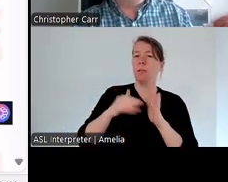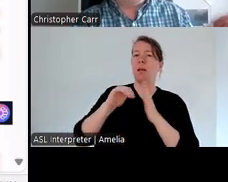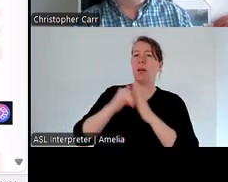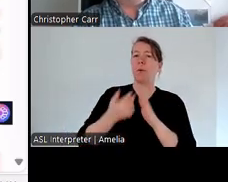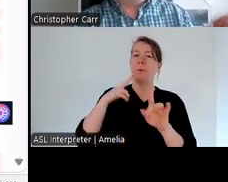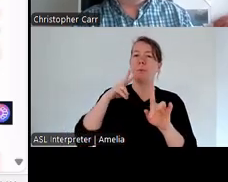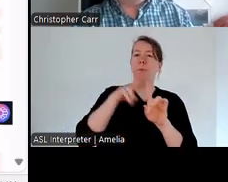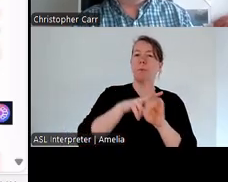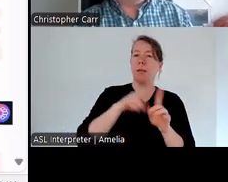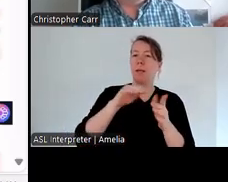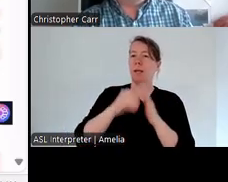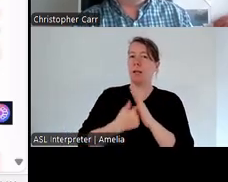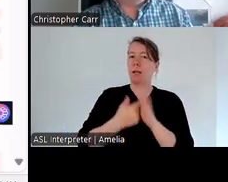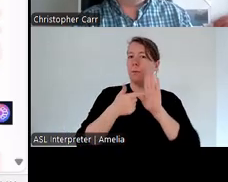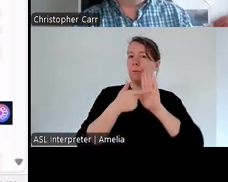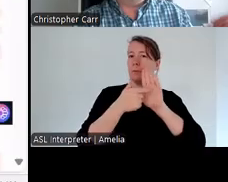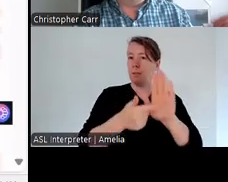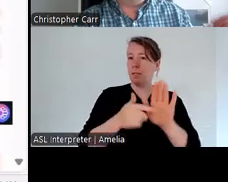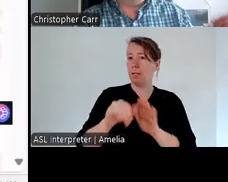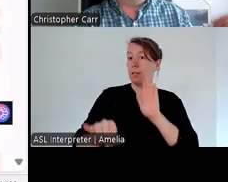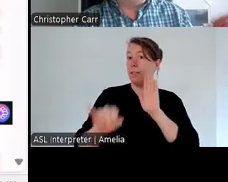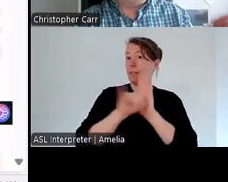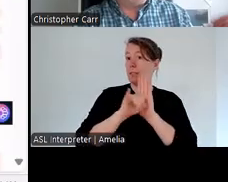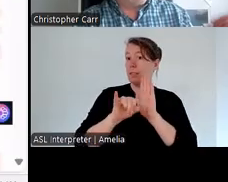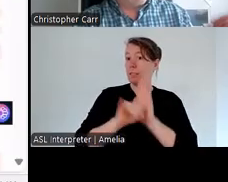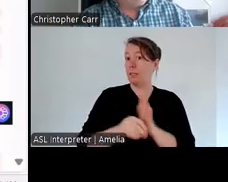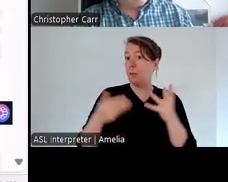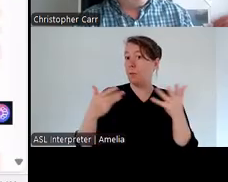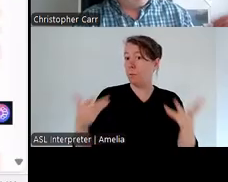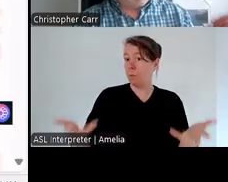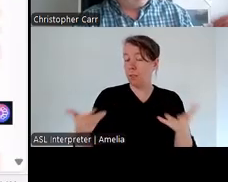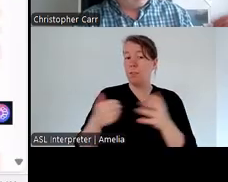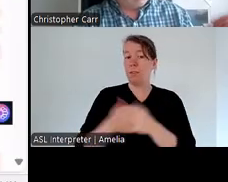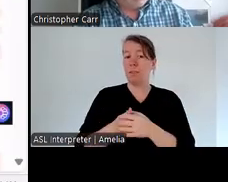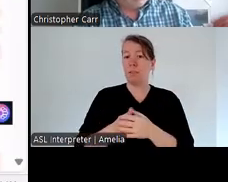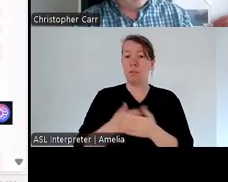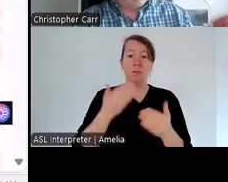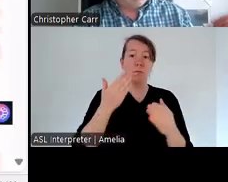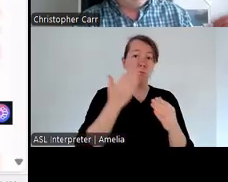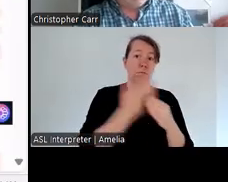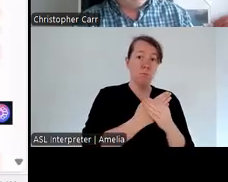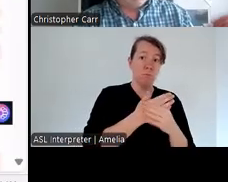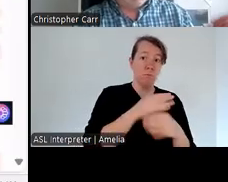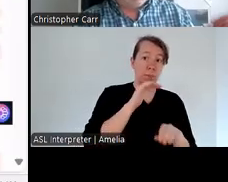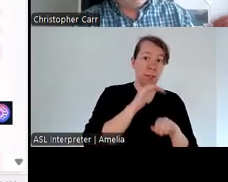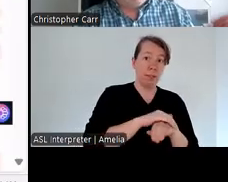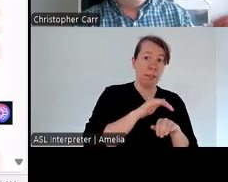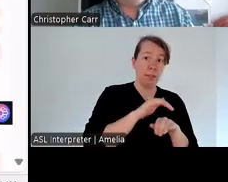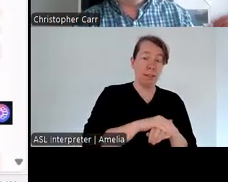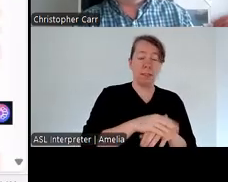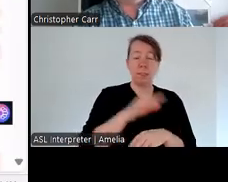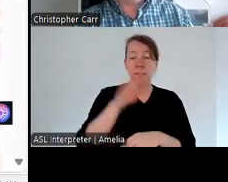and this ID is that ID into that file, that’s either the English file or the French file,